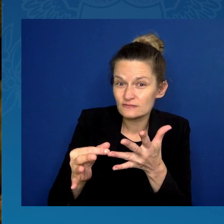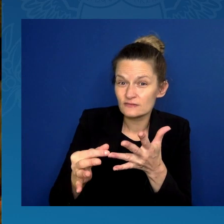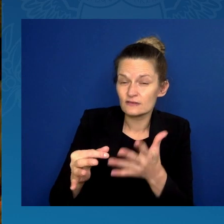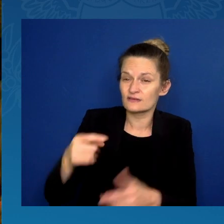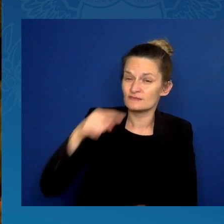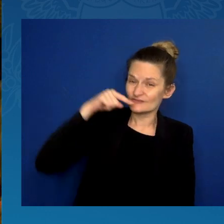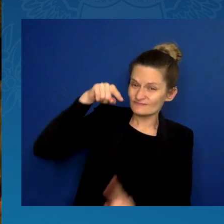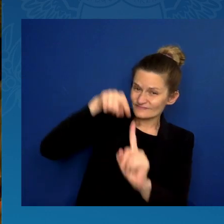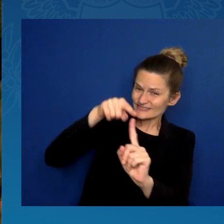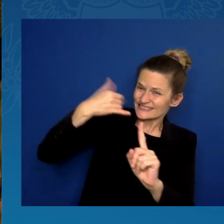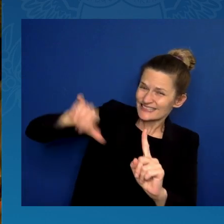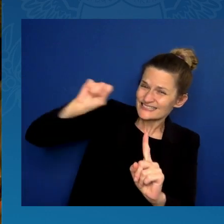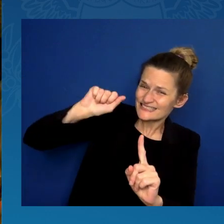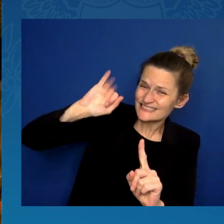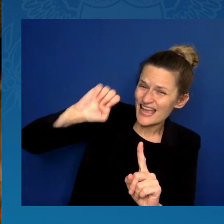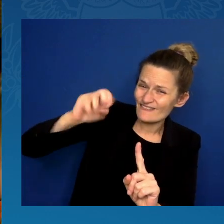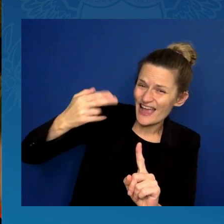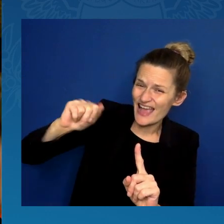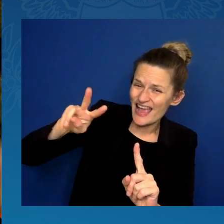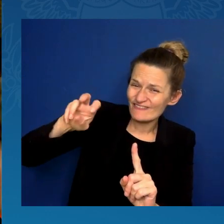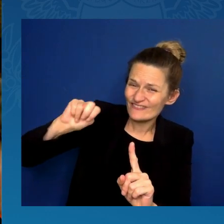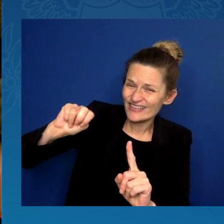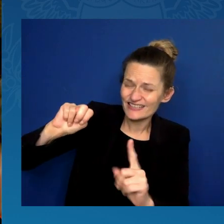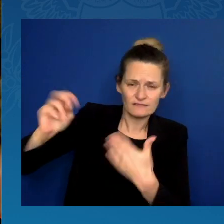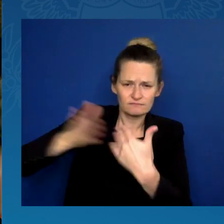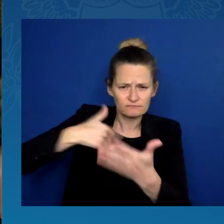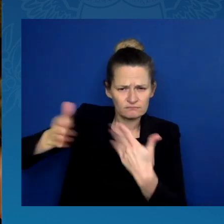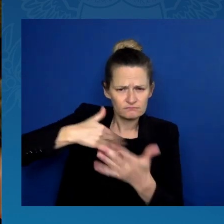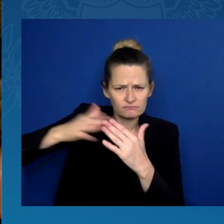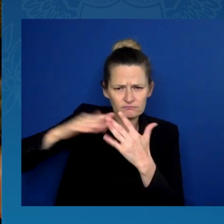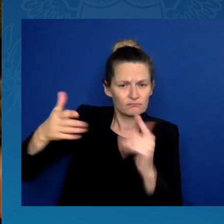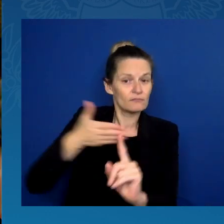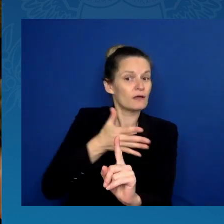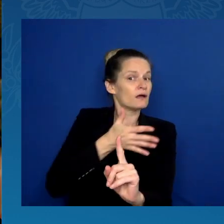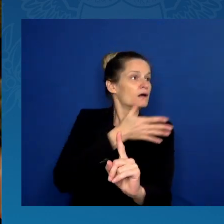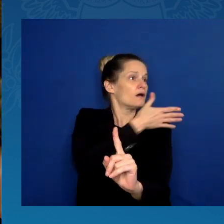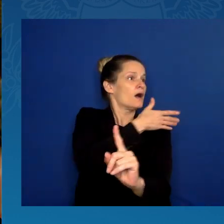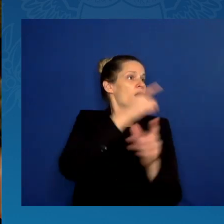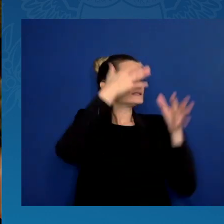Prior to the decision on Roe, patients were able to schedule an appointment in about 3 to 4 days.